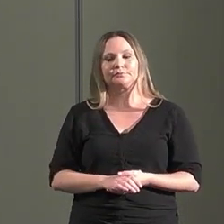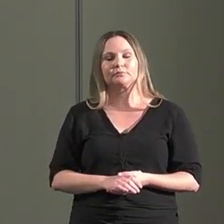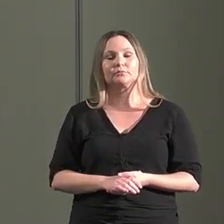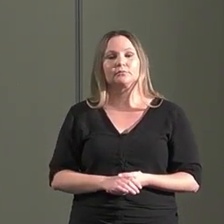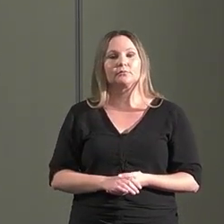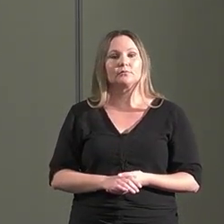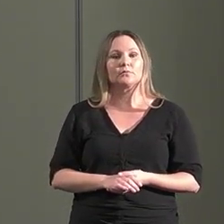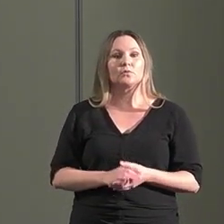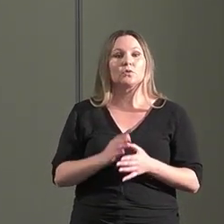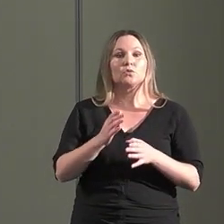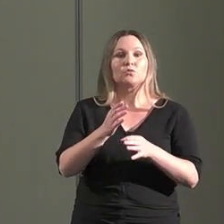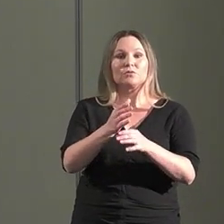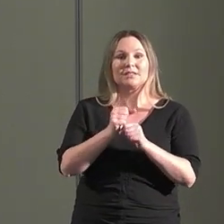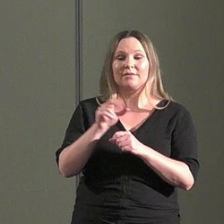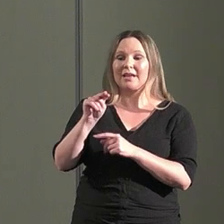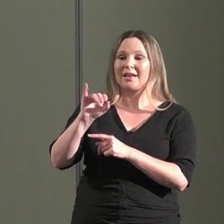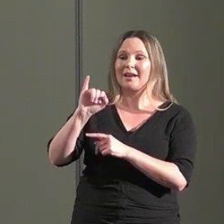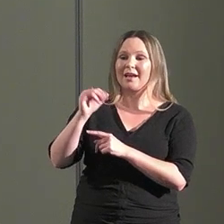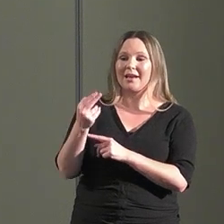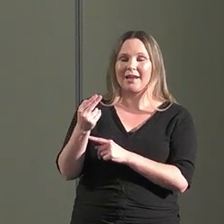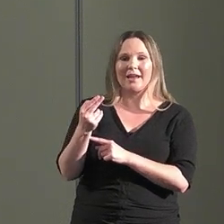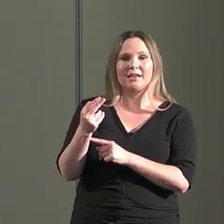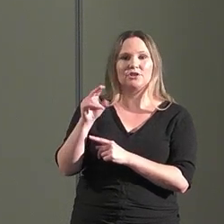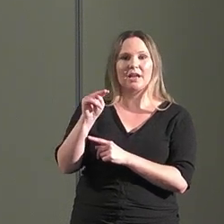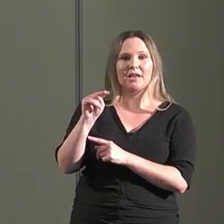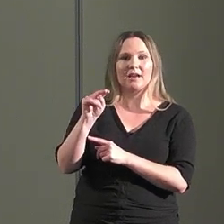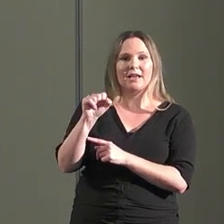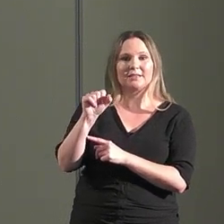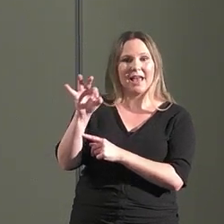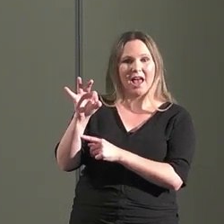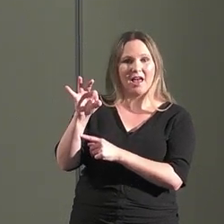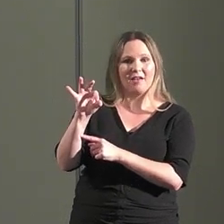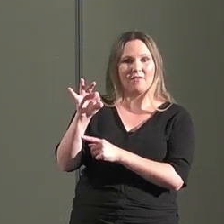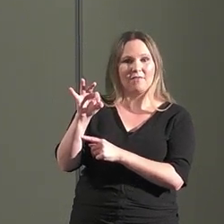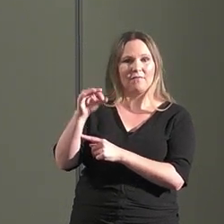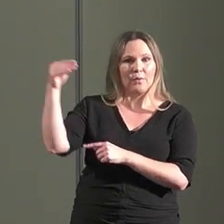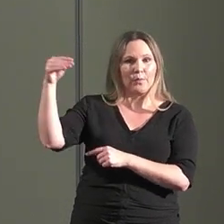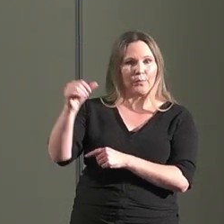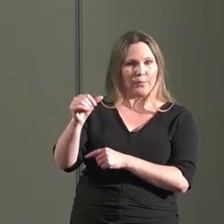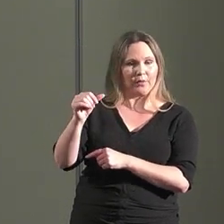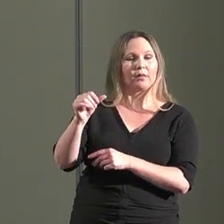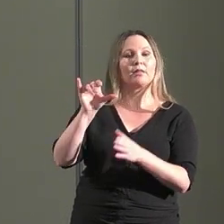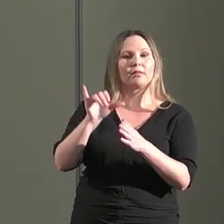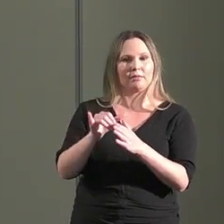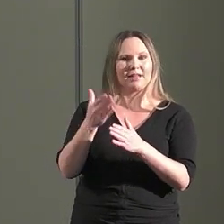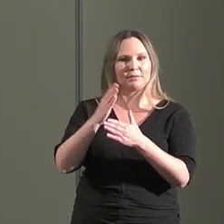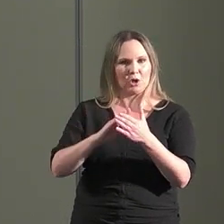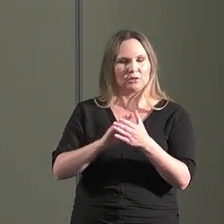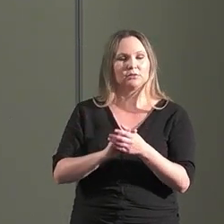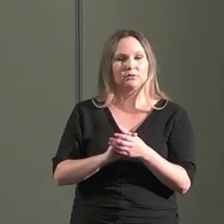Having received NIH or NSF award is part of this.